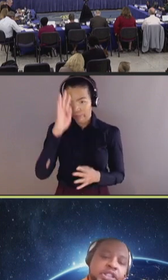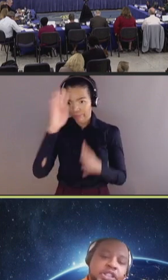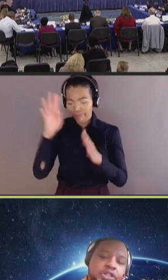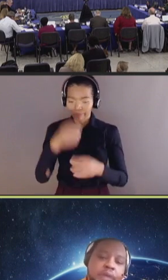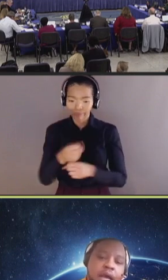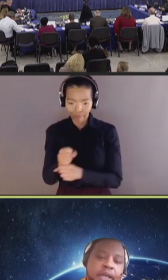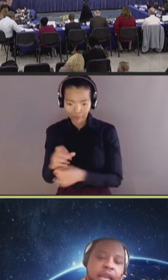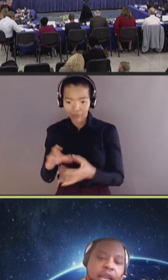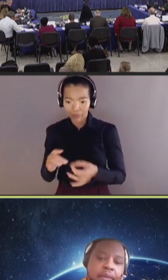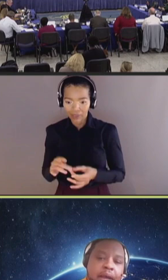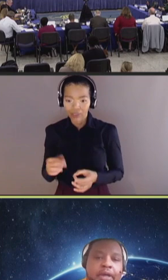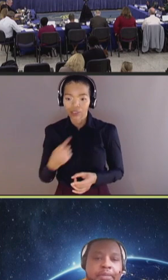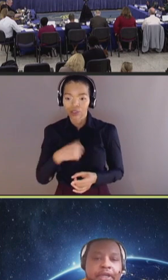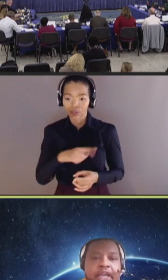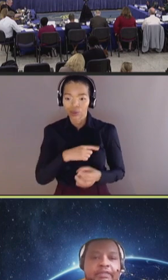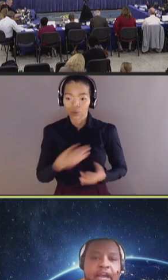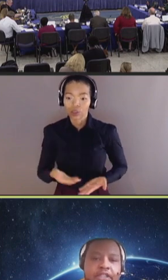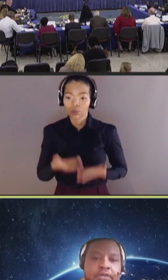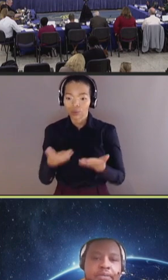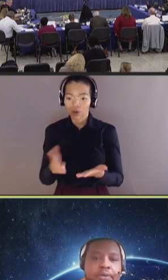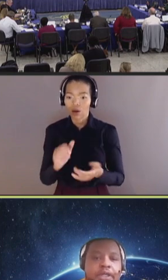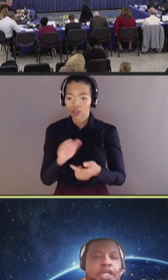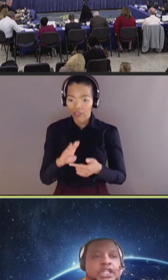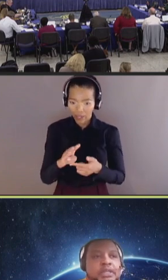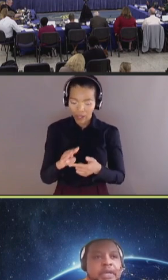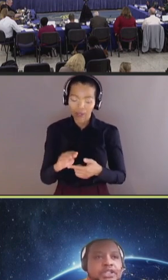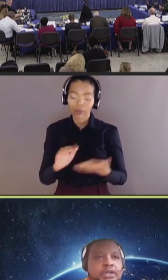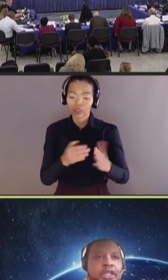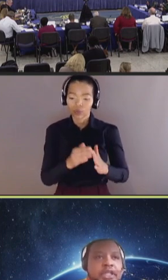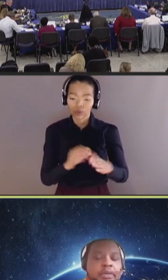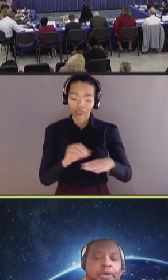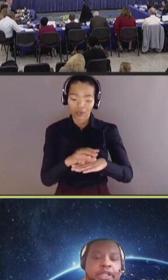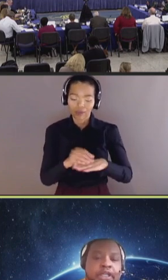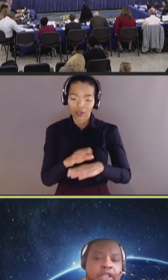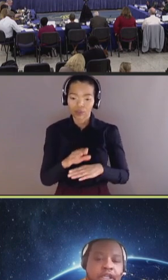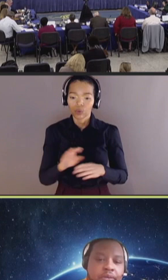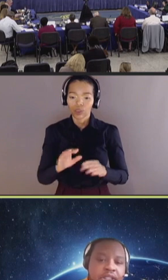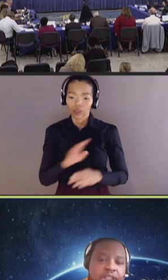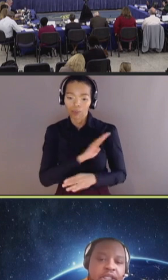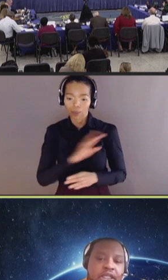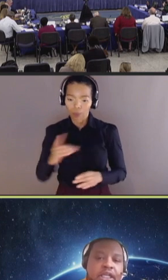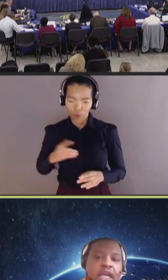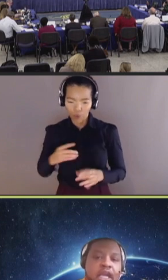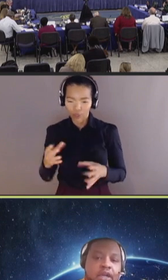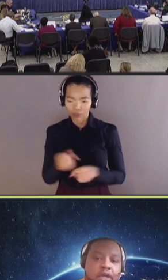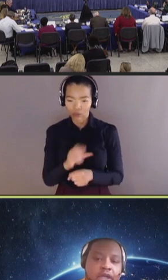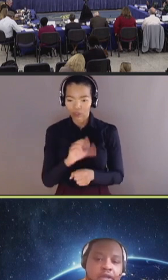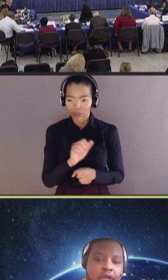messages to our CAB, our community advisory board to make sure that they were linguistically and